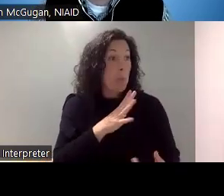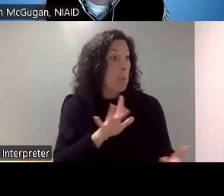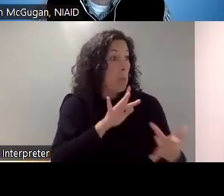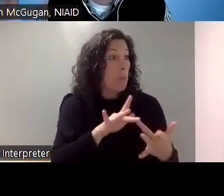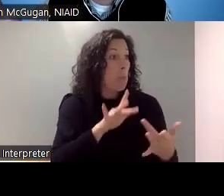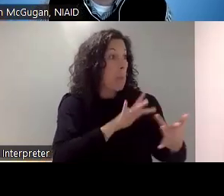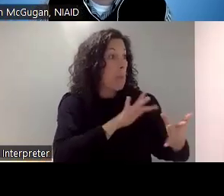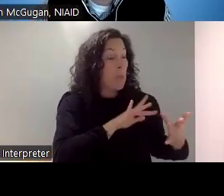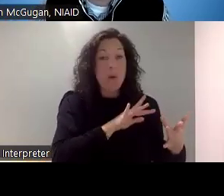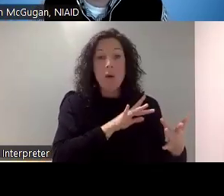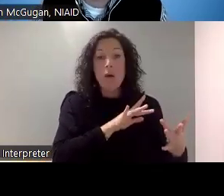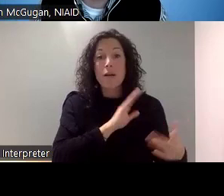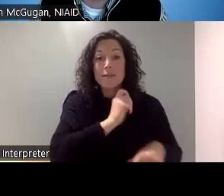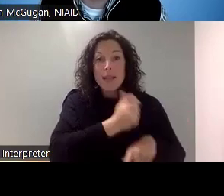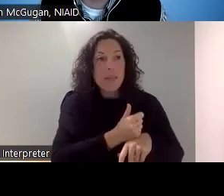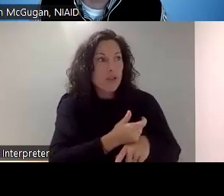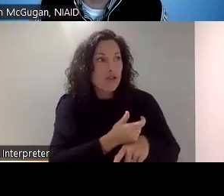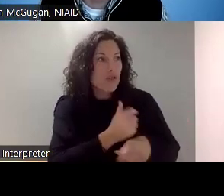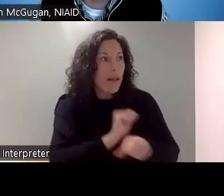You can try to establish the collaborations that way.